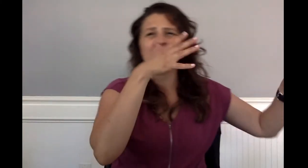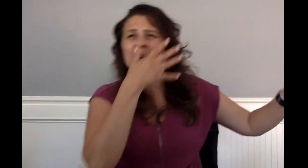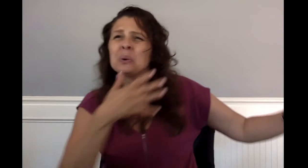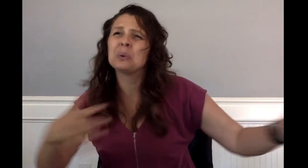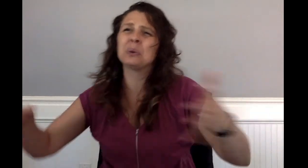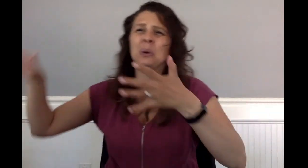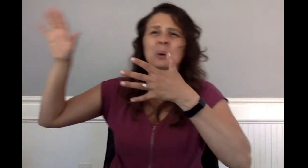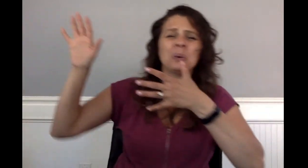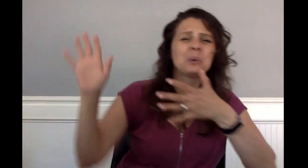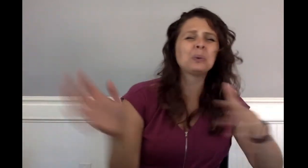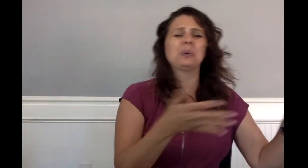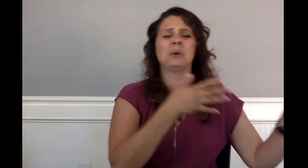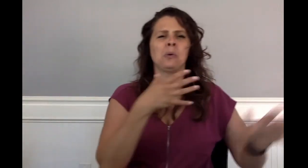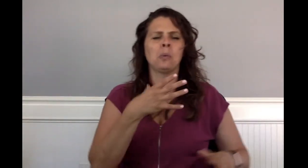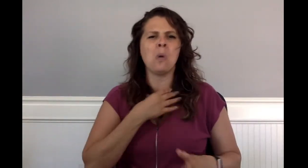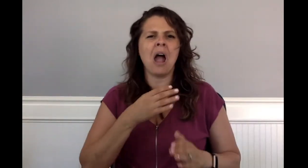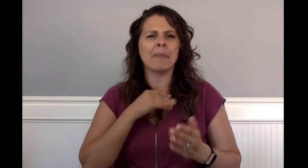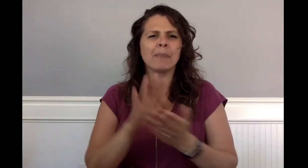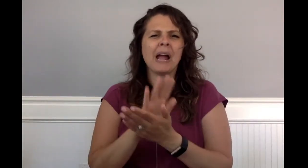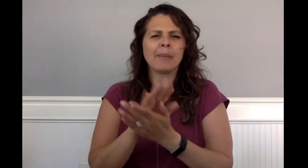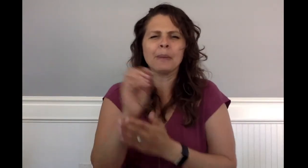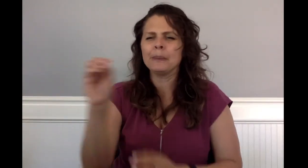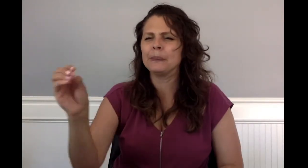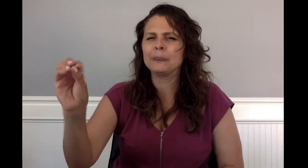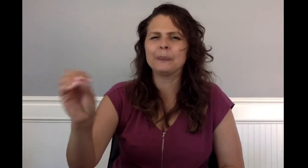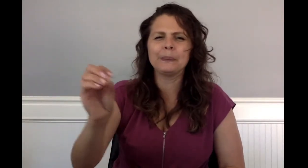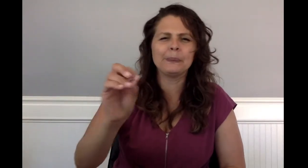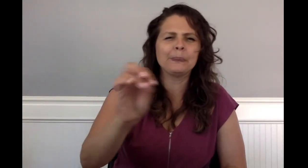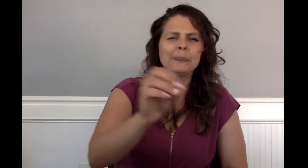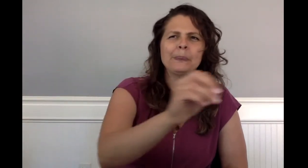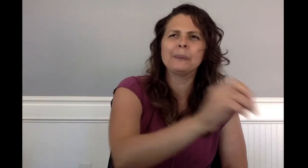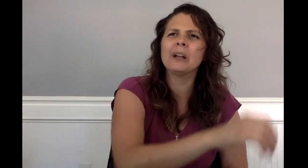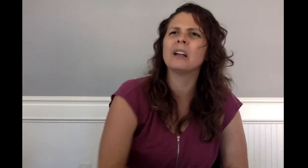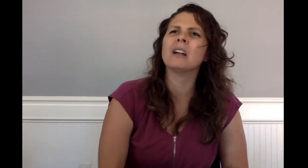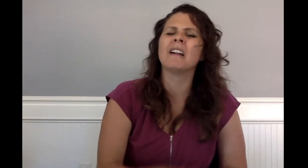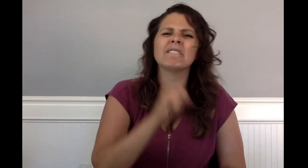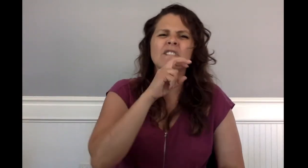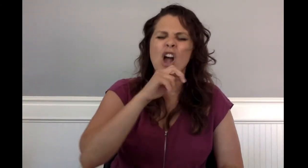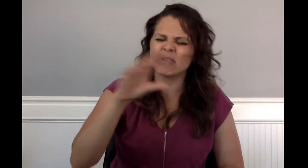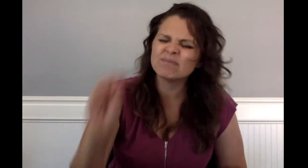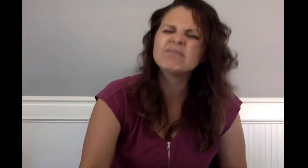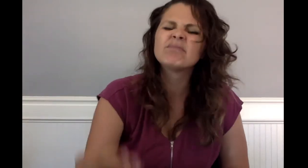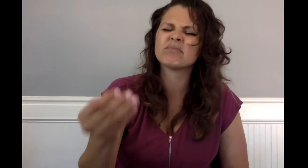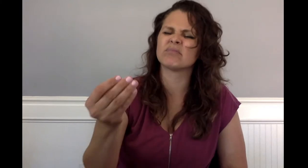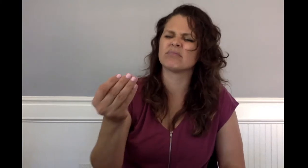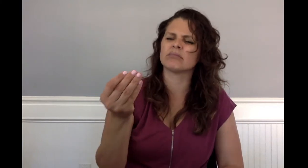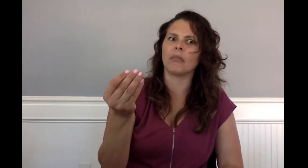The wind gusted. A small white paper fluttered by. Frog grabbed it.